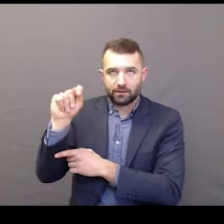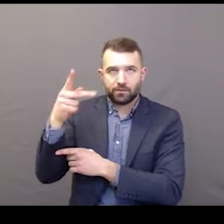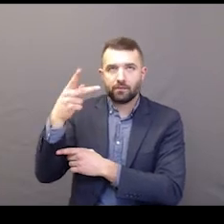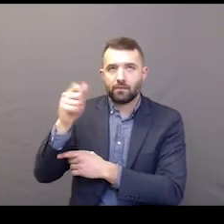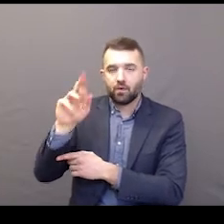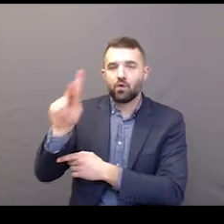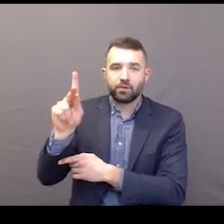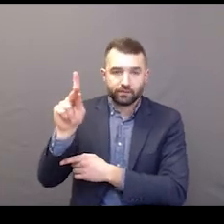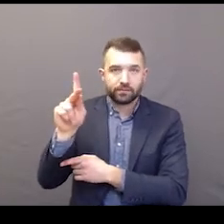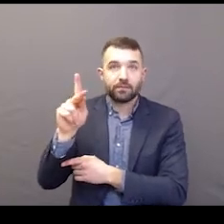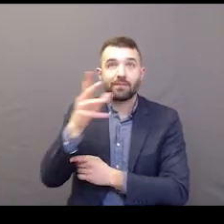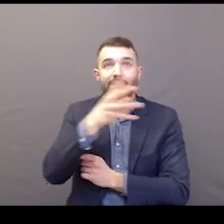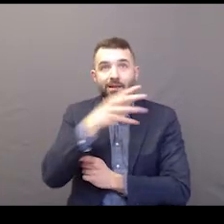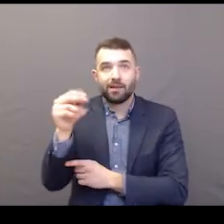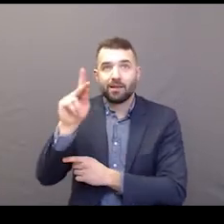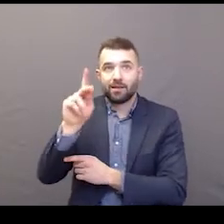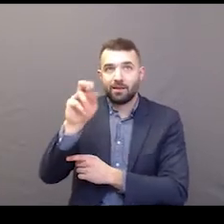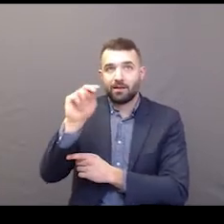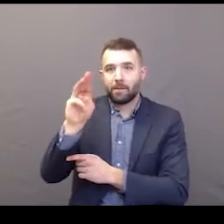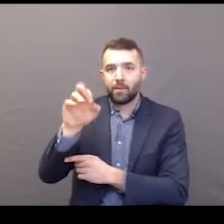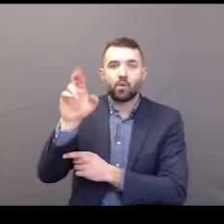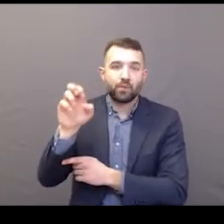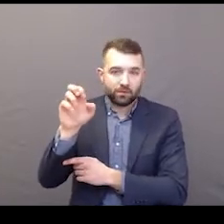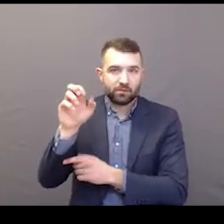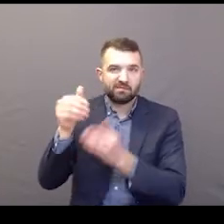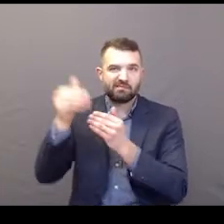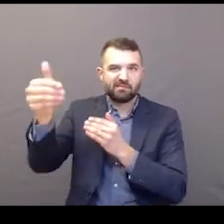for the Bothell and Woodinville sections, and he’ll provide an overview for those cities.